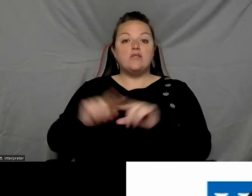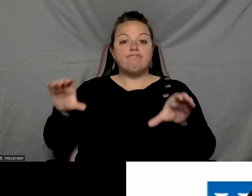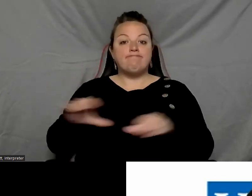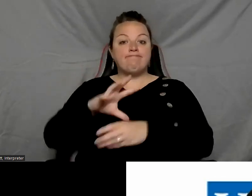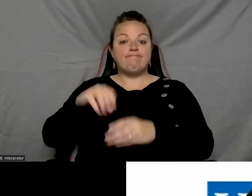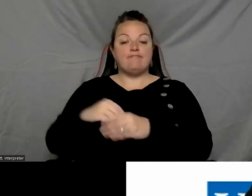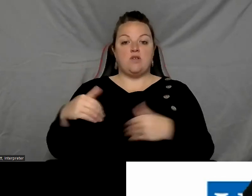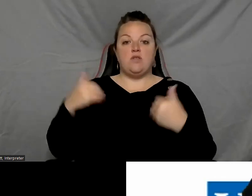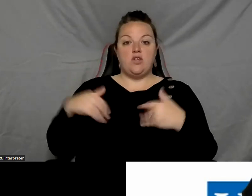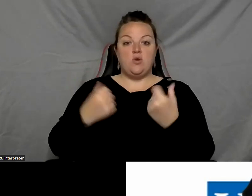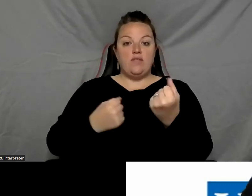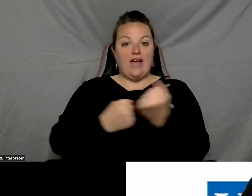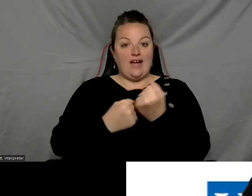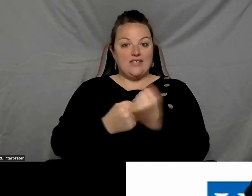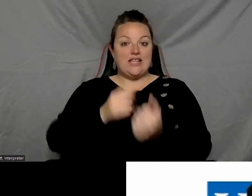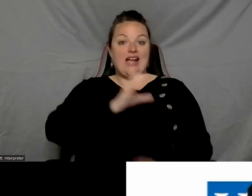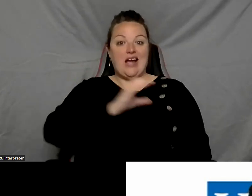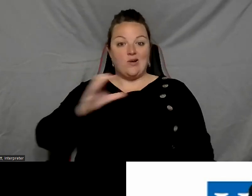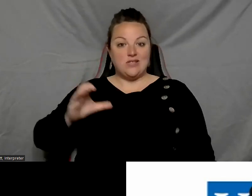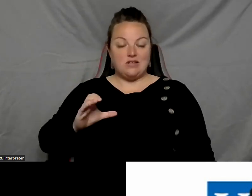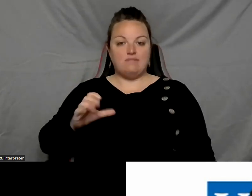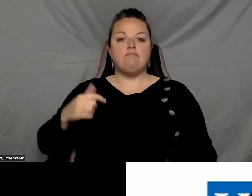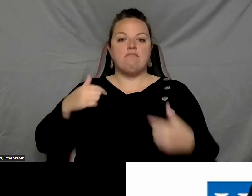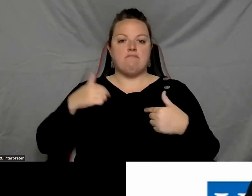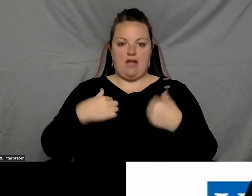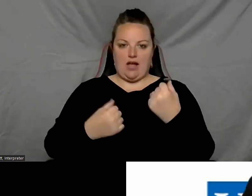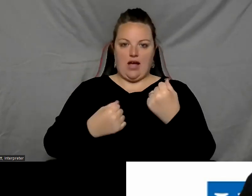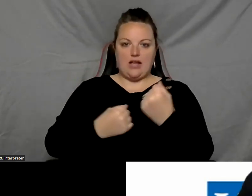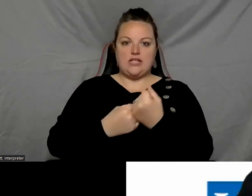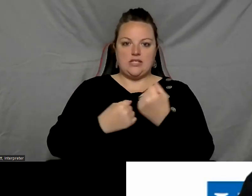advocacy council which I cofacilitate with her ability.